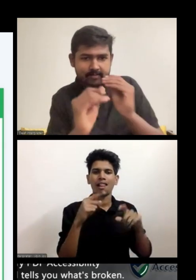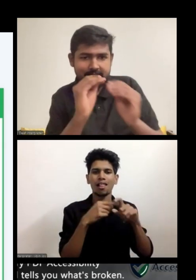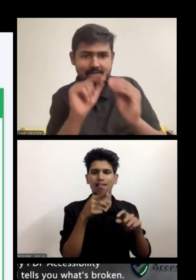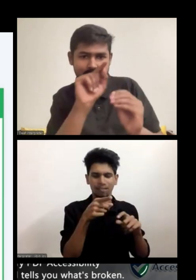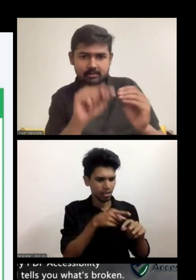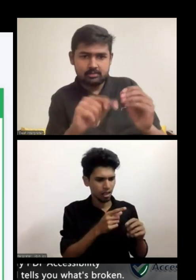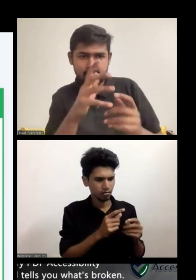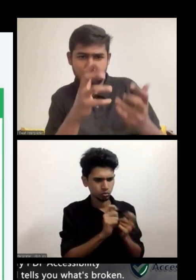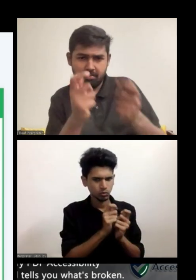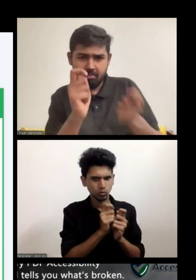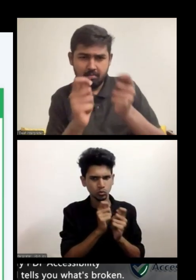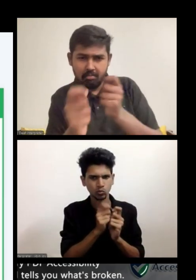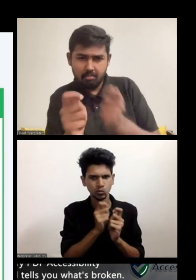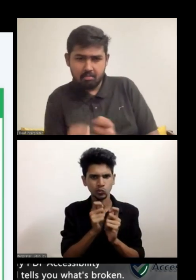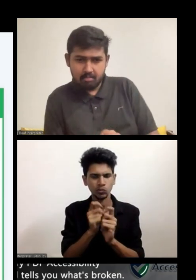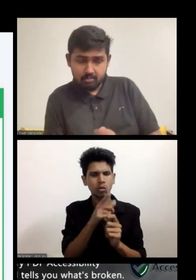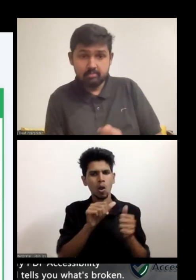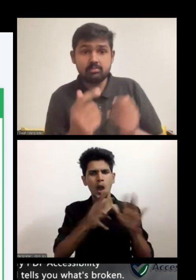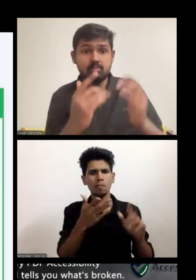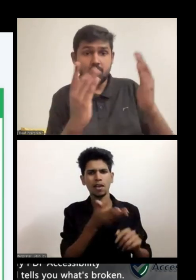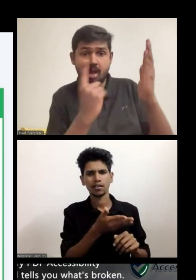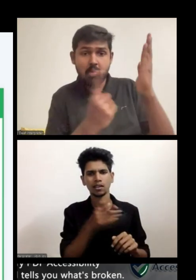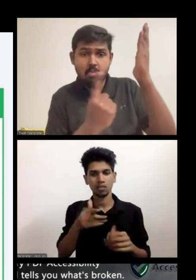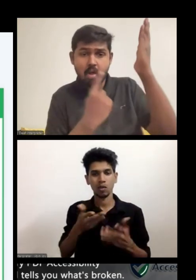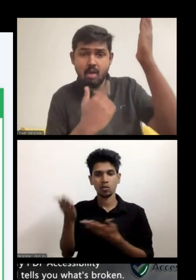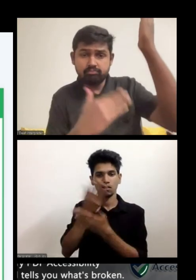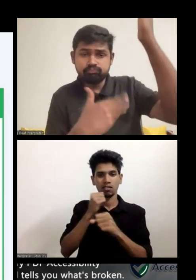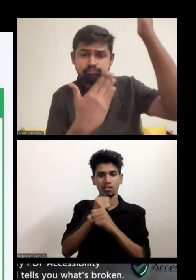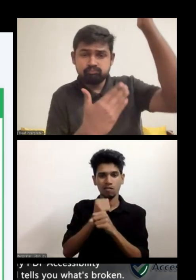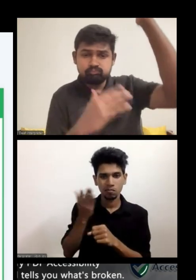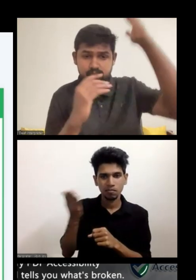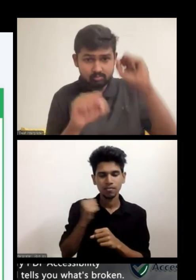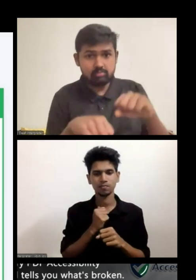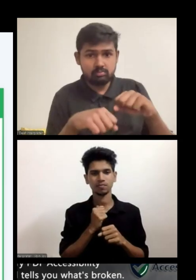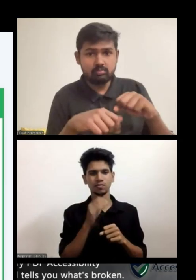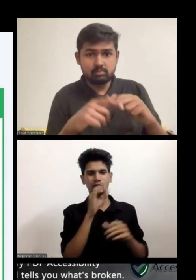it's government, non-government or public sectors they are flooded with the PDFs day by day.